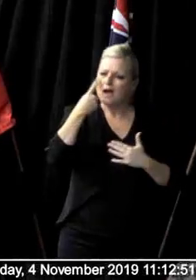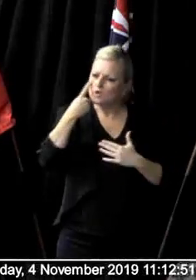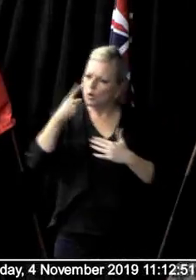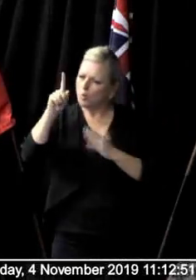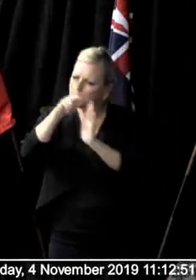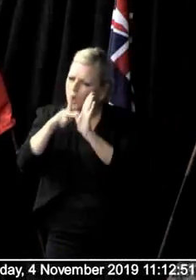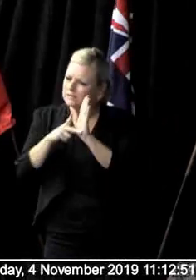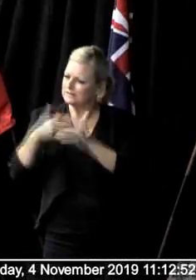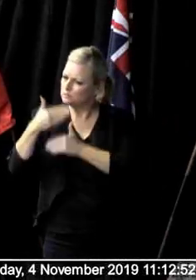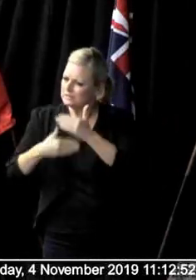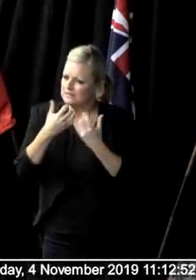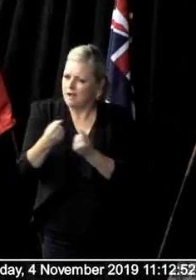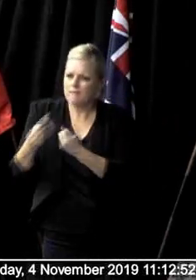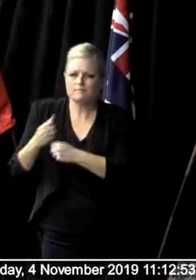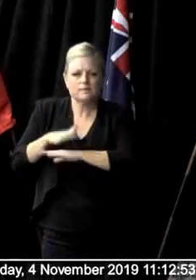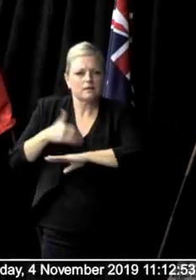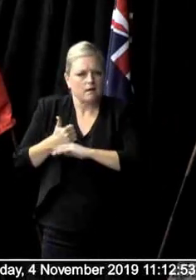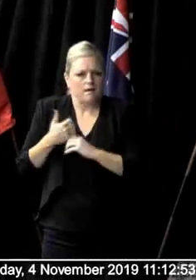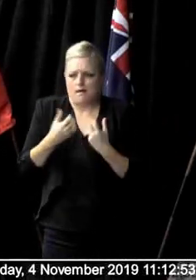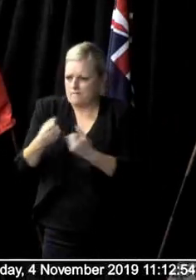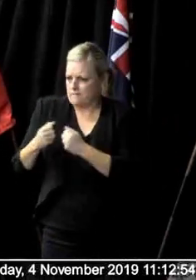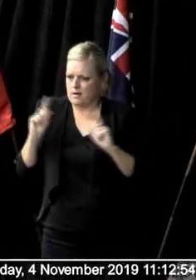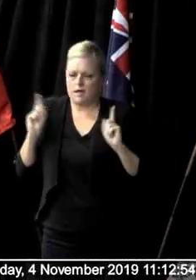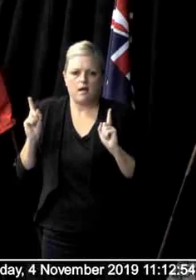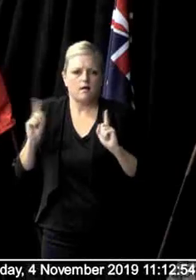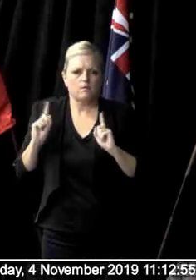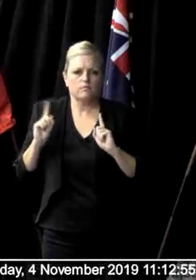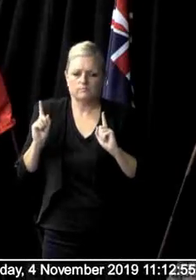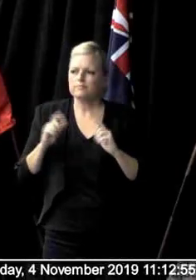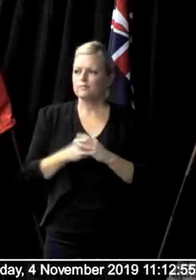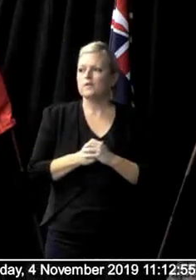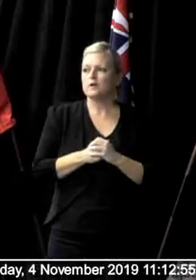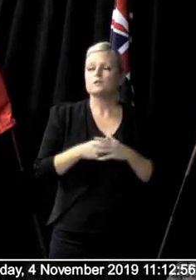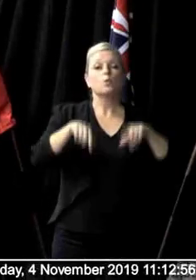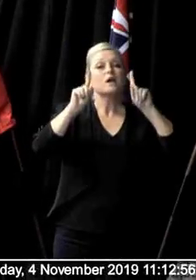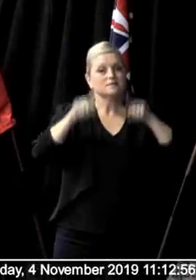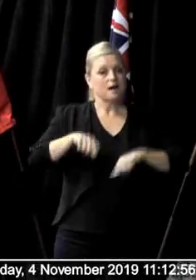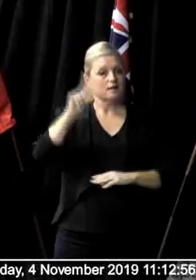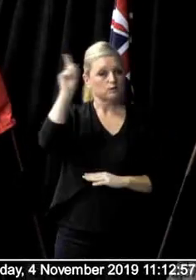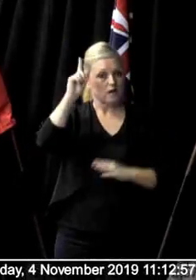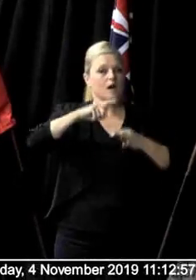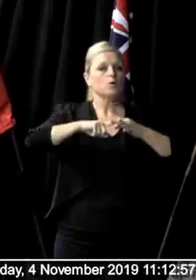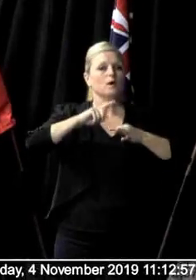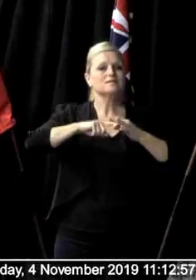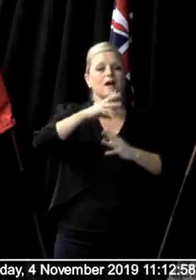relating to inclusive education of students with disability. And we are starting with a focus on the Queensland Government education system.